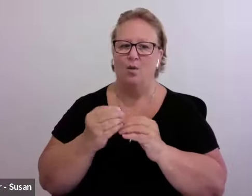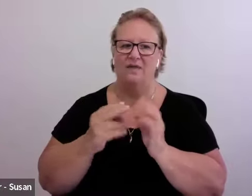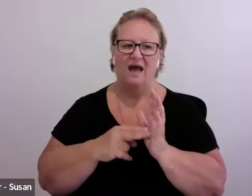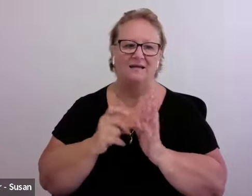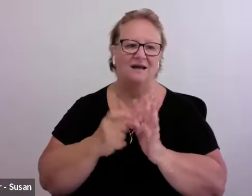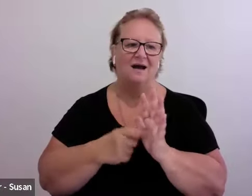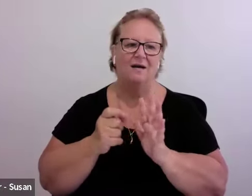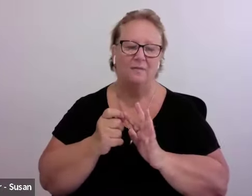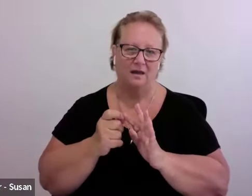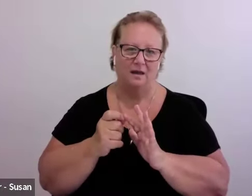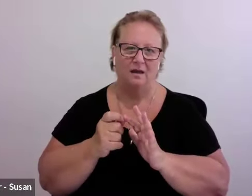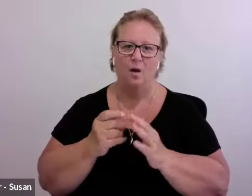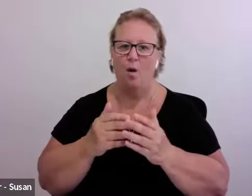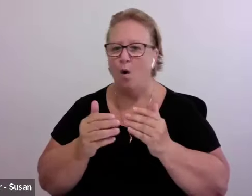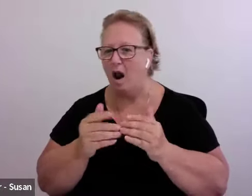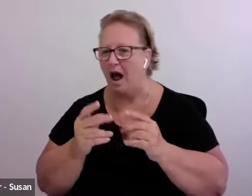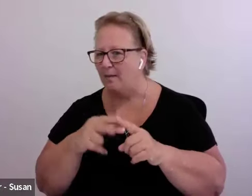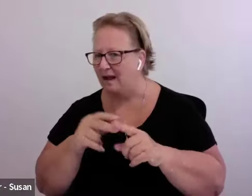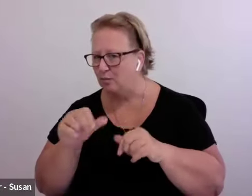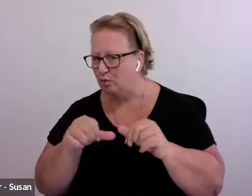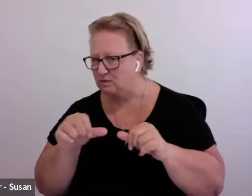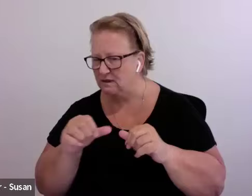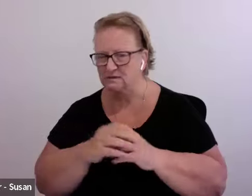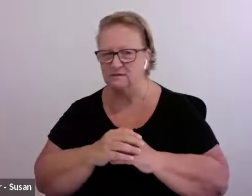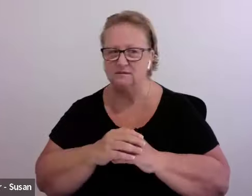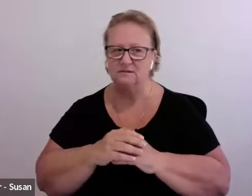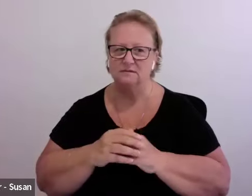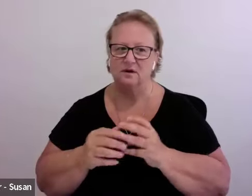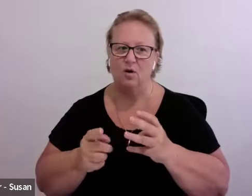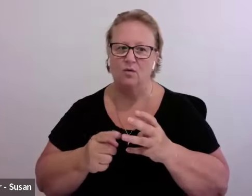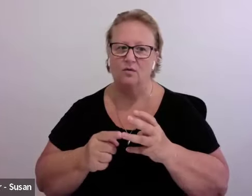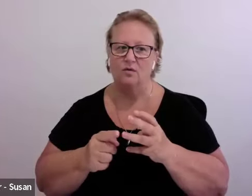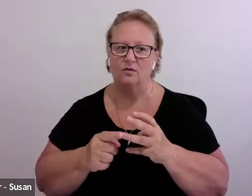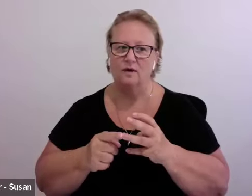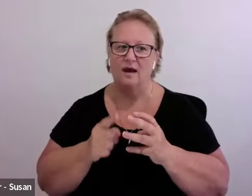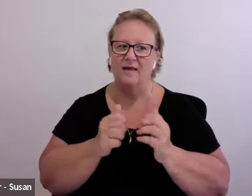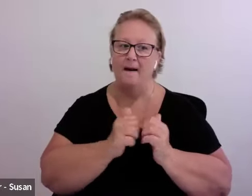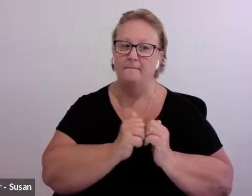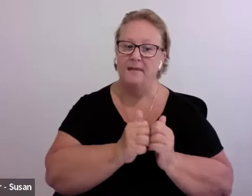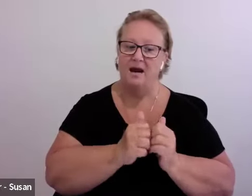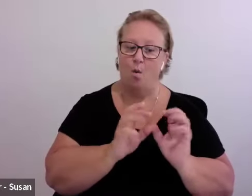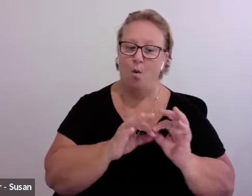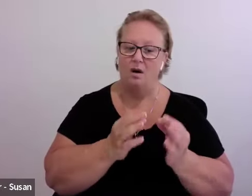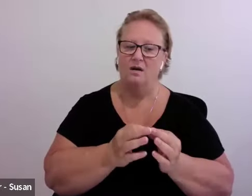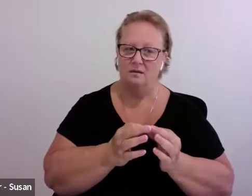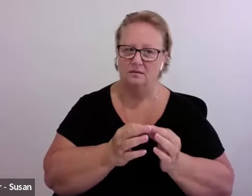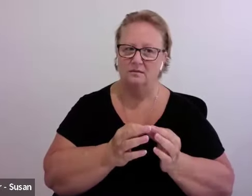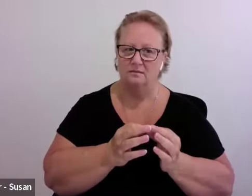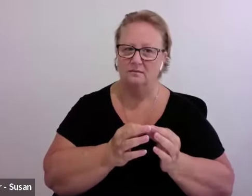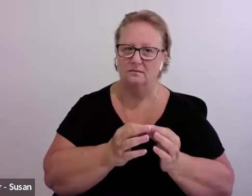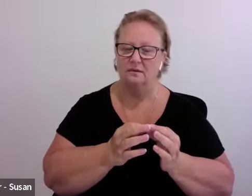delivery. Second the contact person. This is the person who communicates with the NDRP and coordinates the